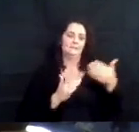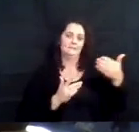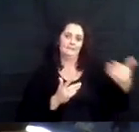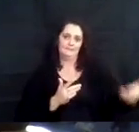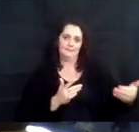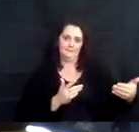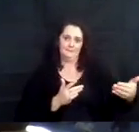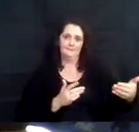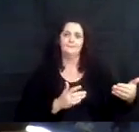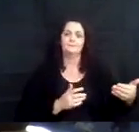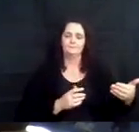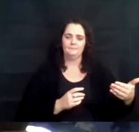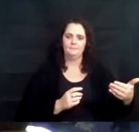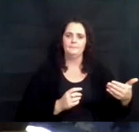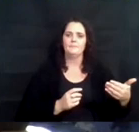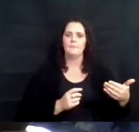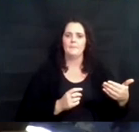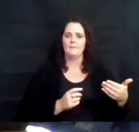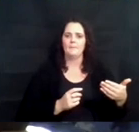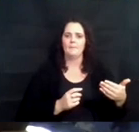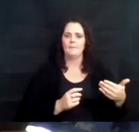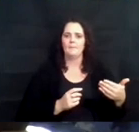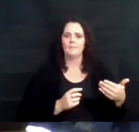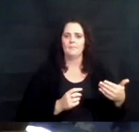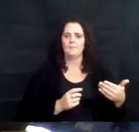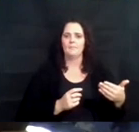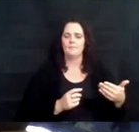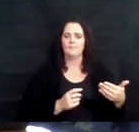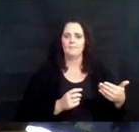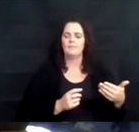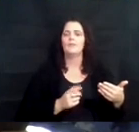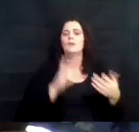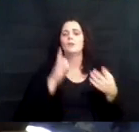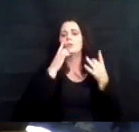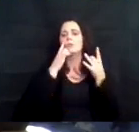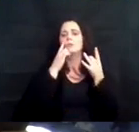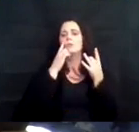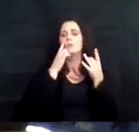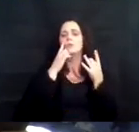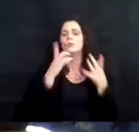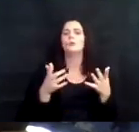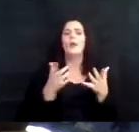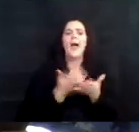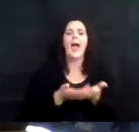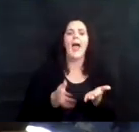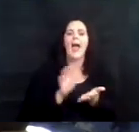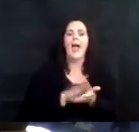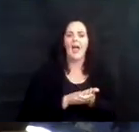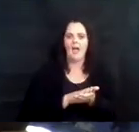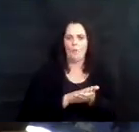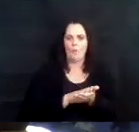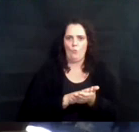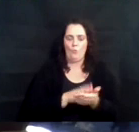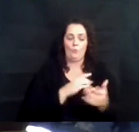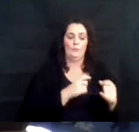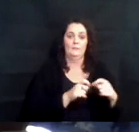how I'm gonna set up. Okay, I'm gonna move that off to the side and I'm going to show you now how I'm gonna set up this tablet which has the camera and this is the one